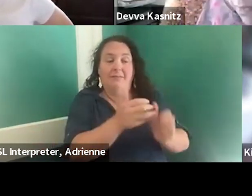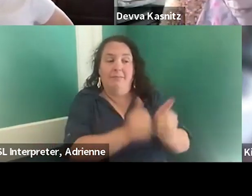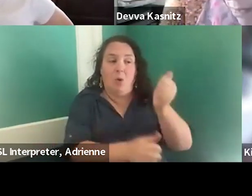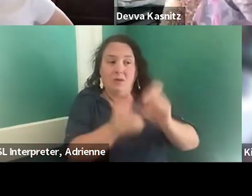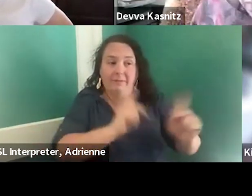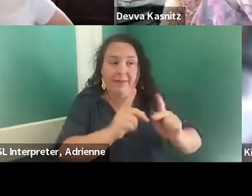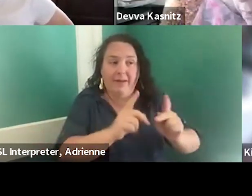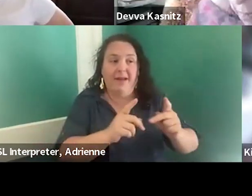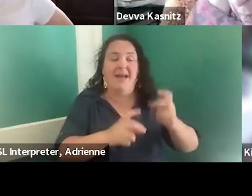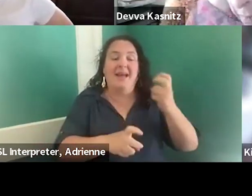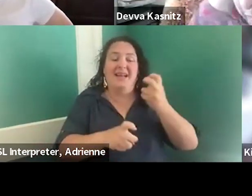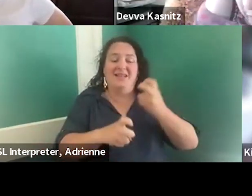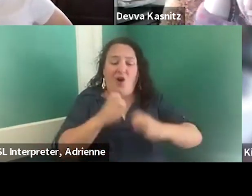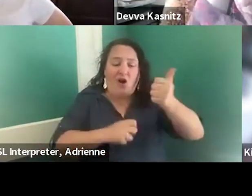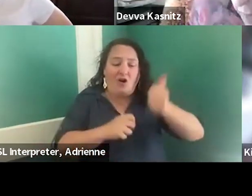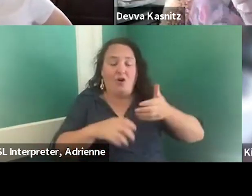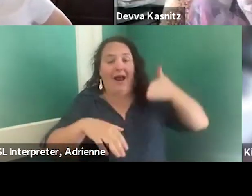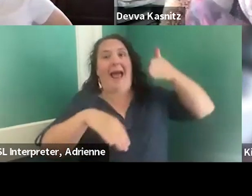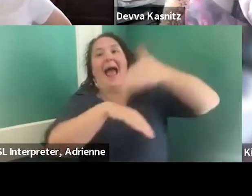When you're forced to bring things into compliance,